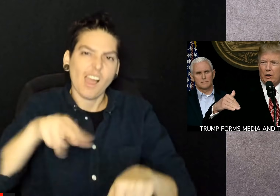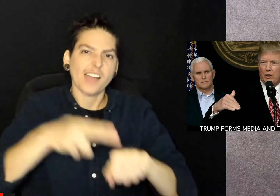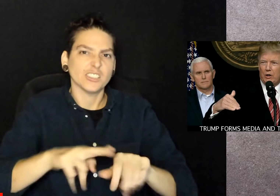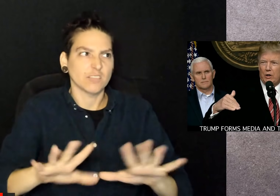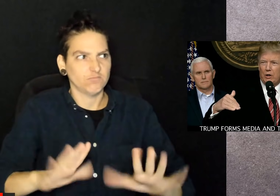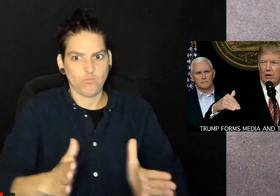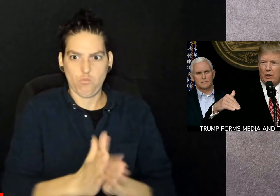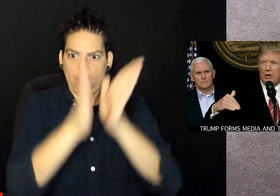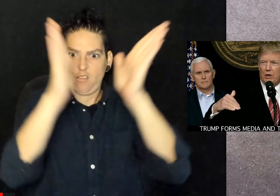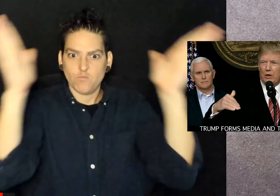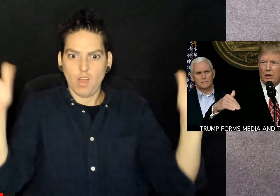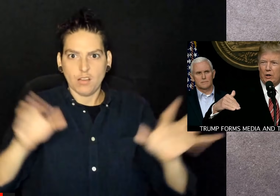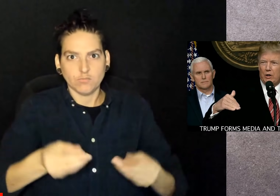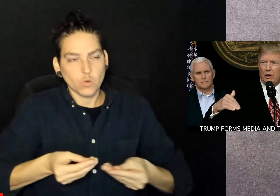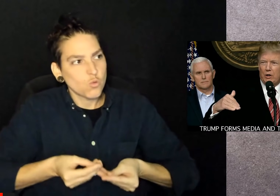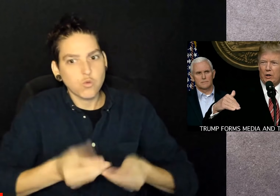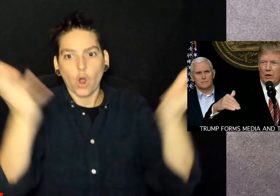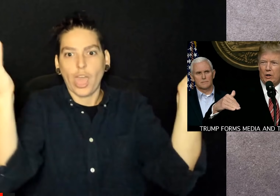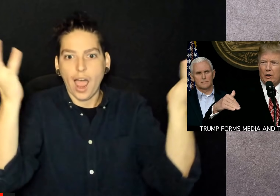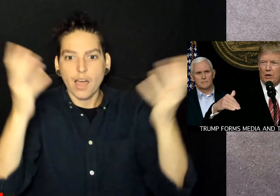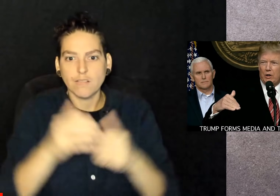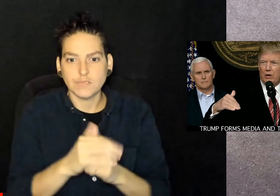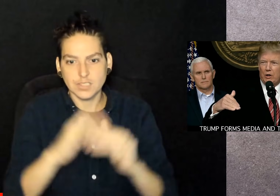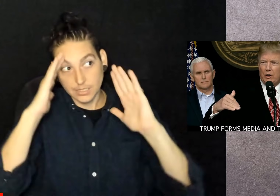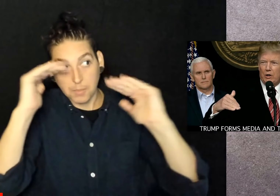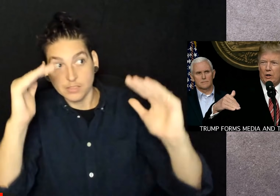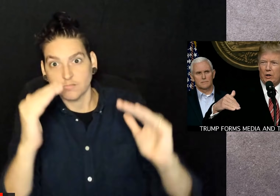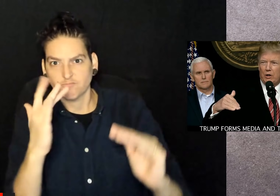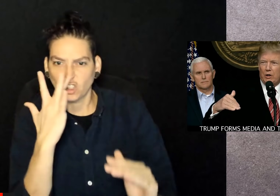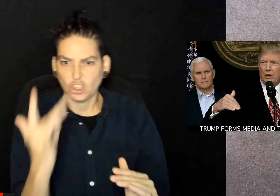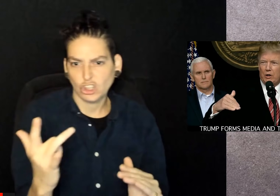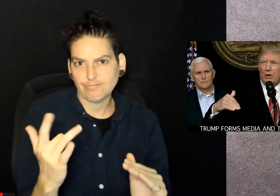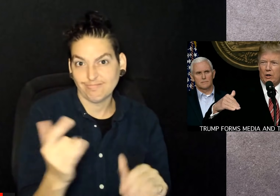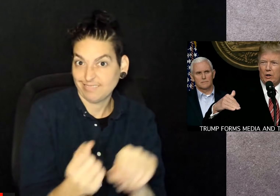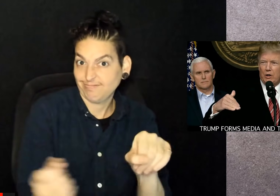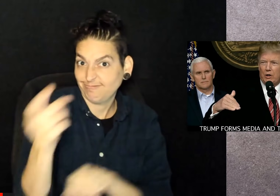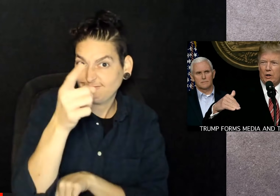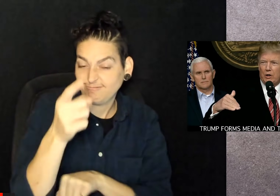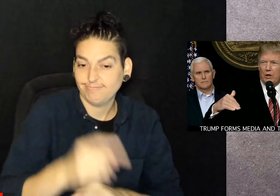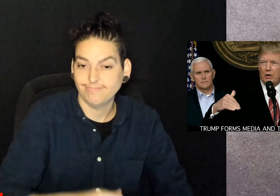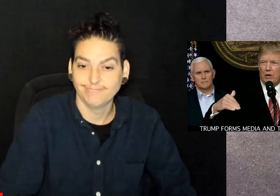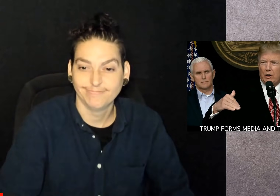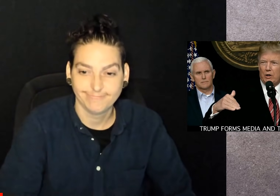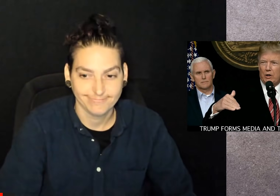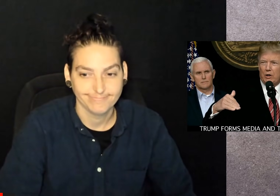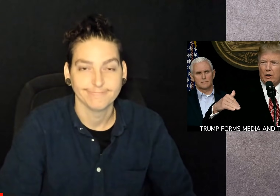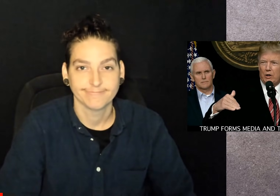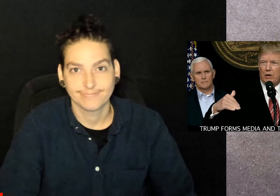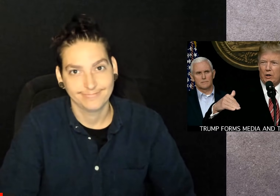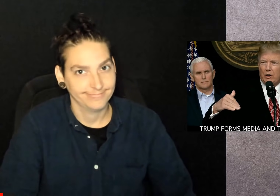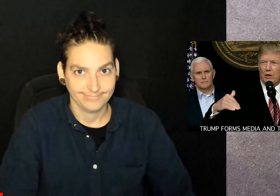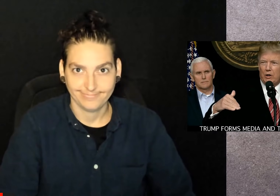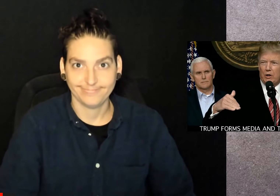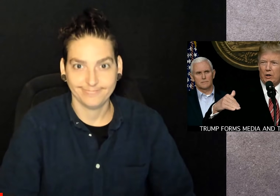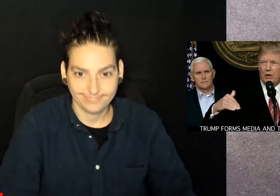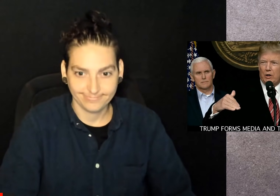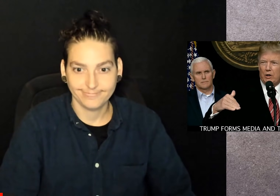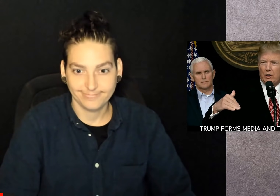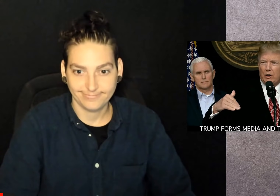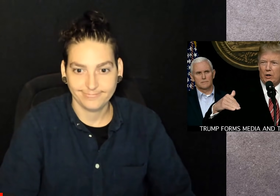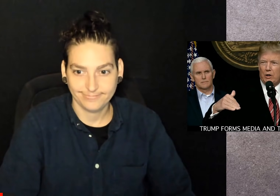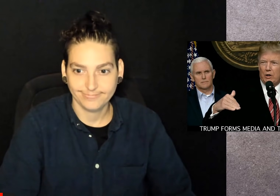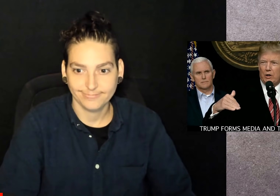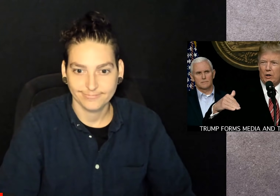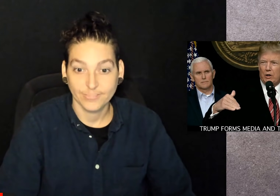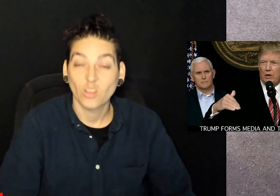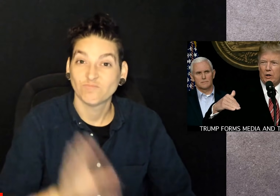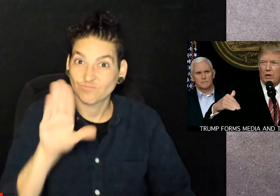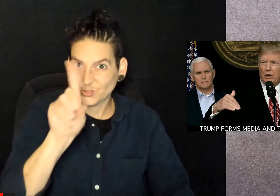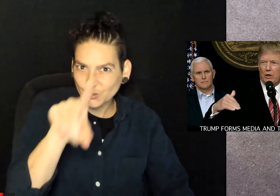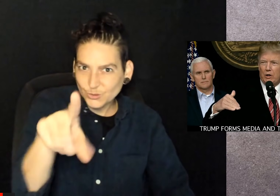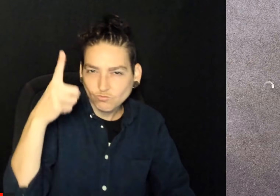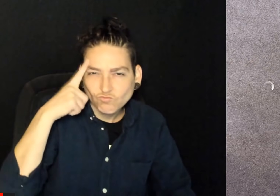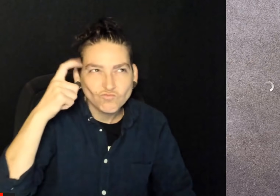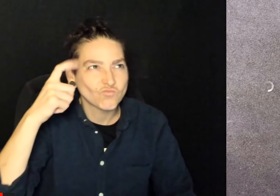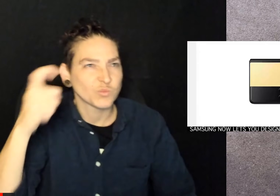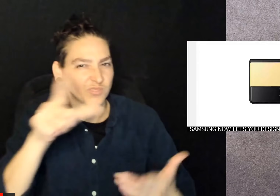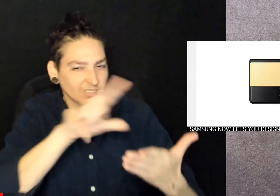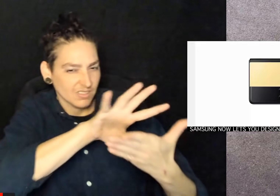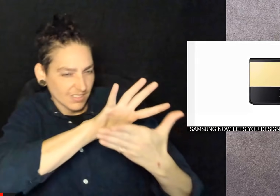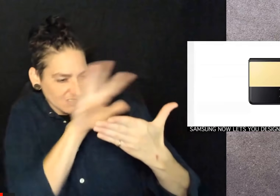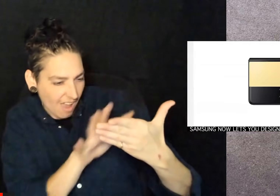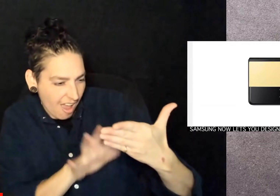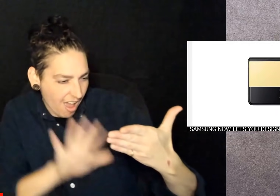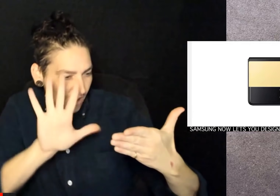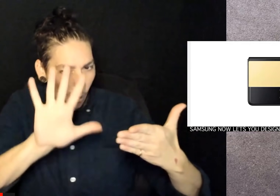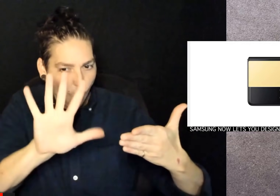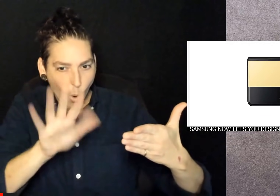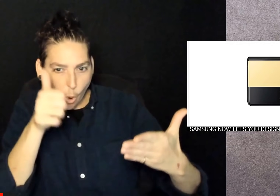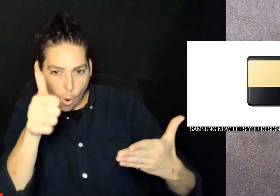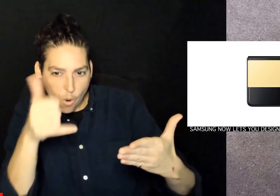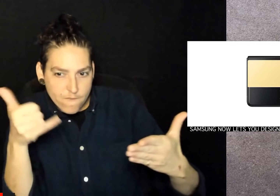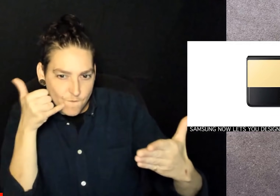and then a nationwide rollout is expected early next year